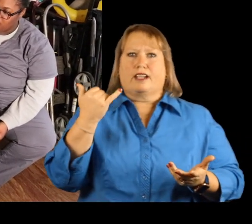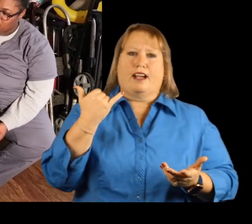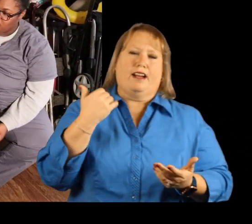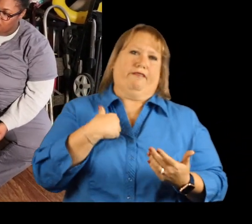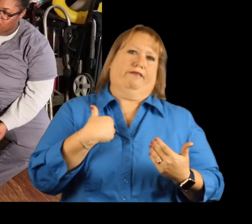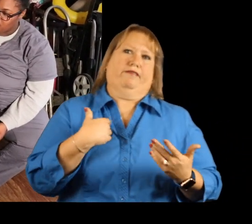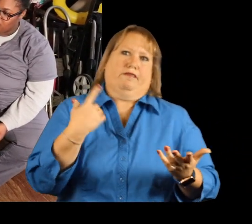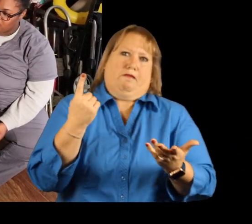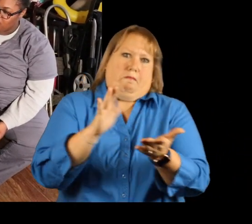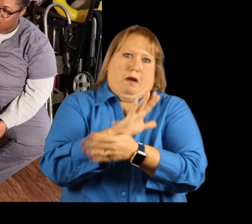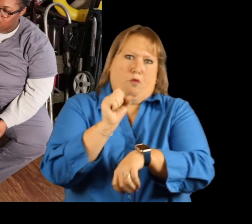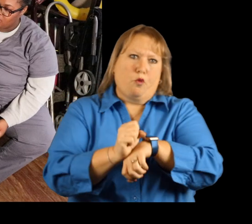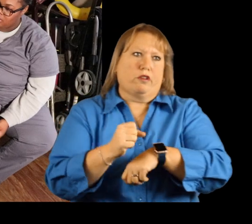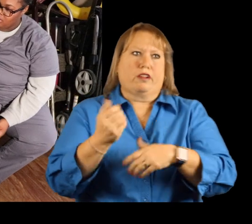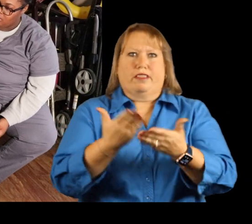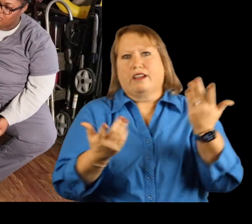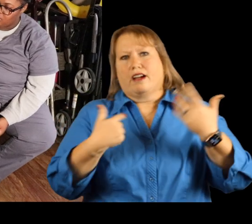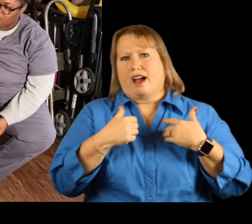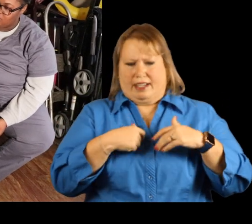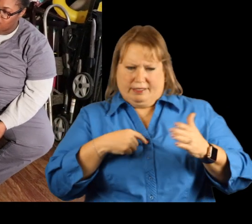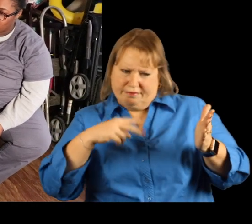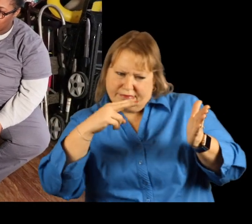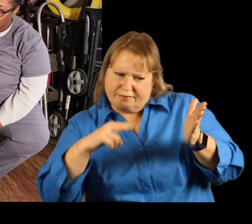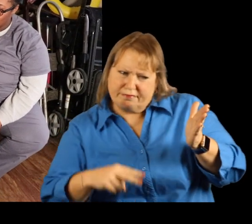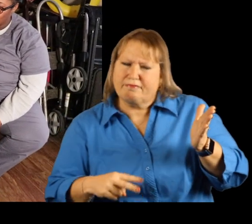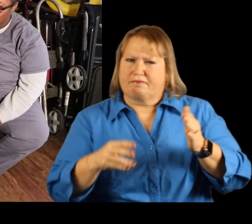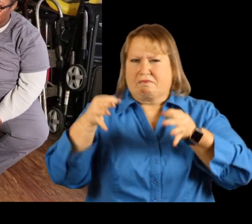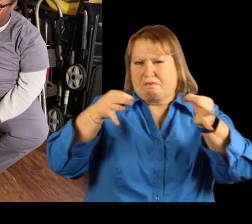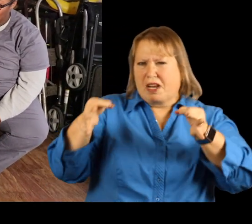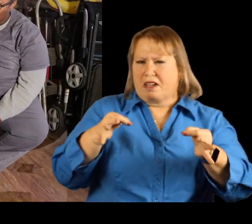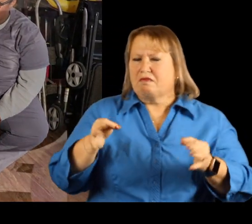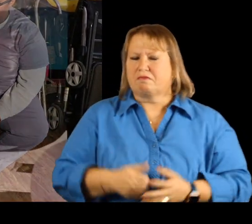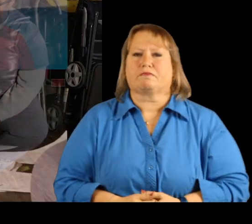So, I can do that. I can also go over those reports with you.